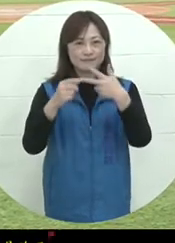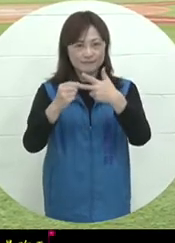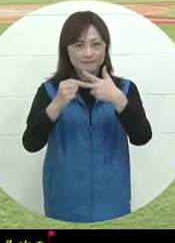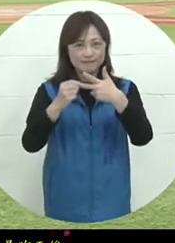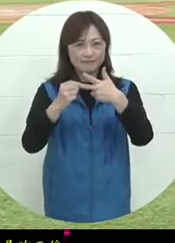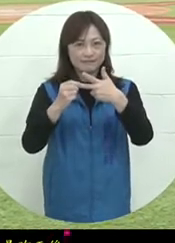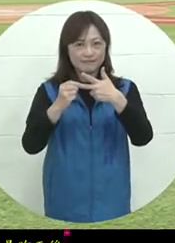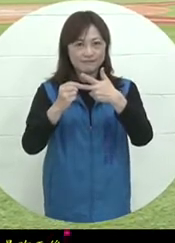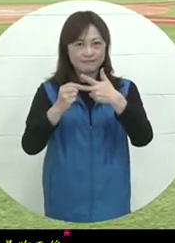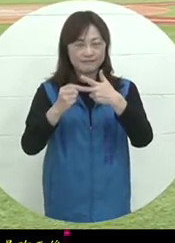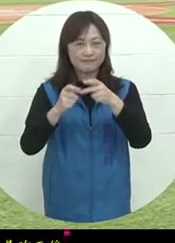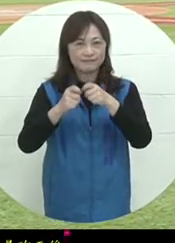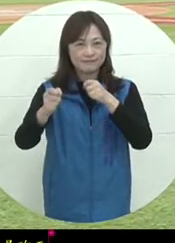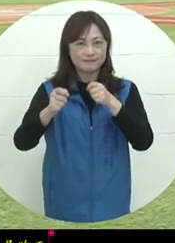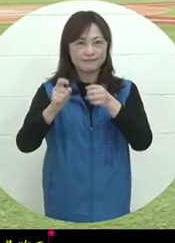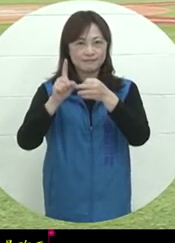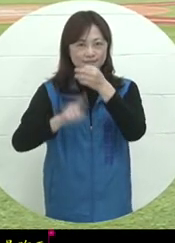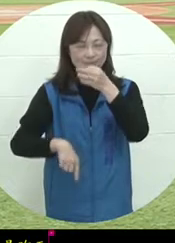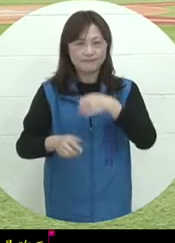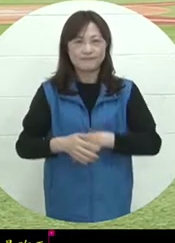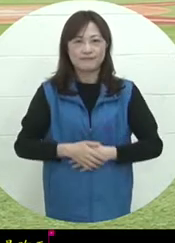8 pitches, Tsubasa Kamiya, 9 pitches, Yuki Yoneda,